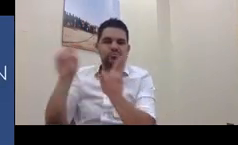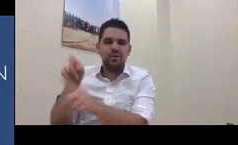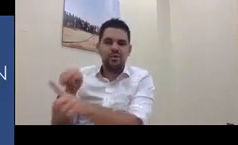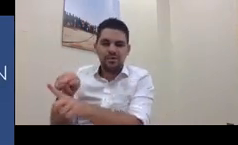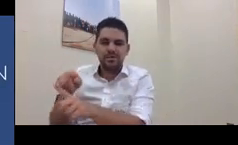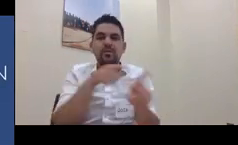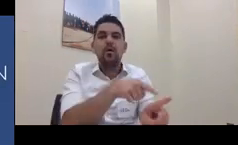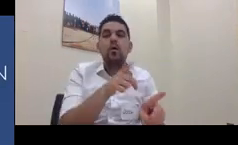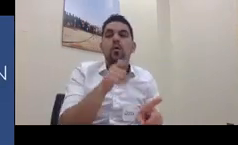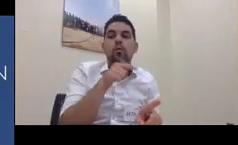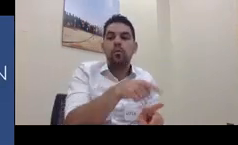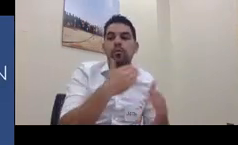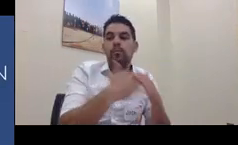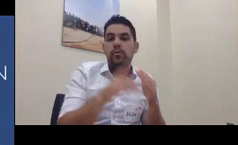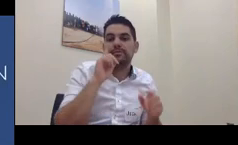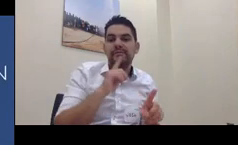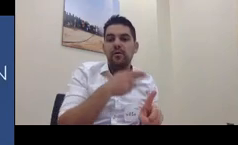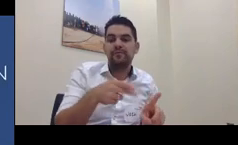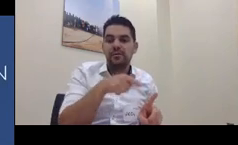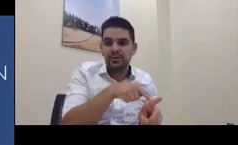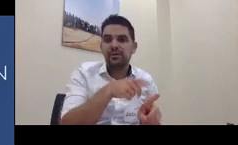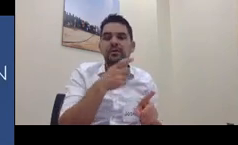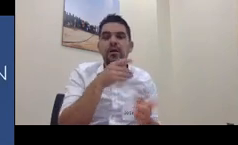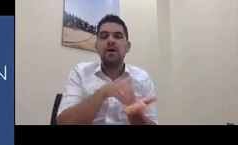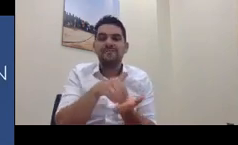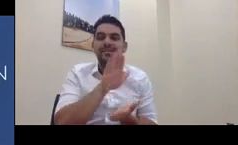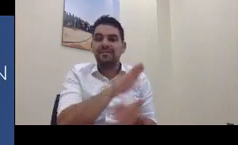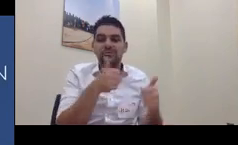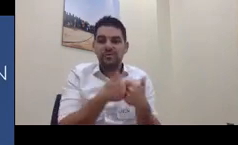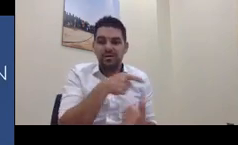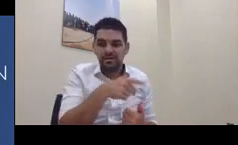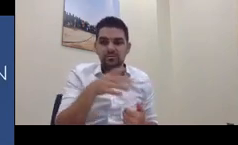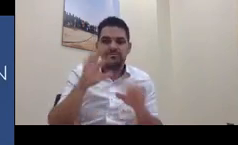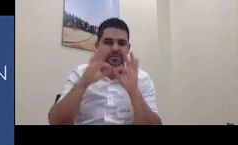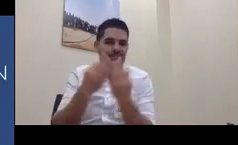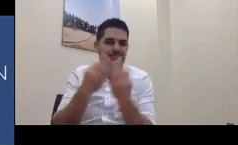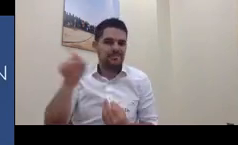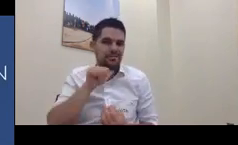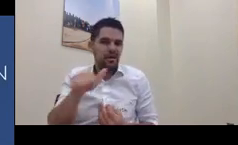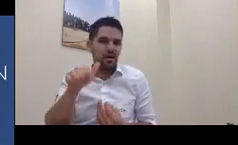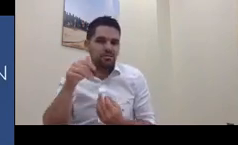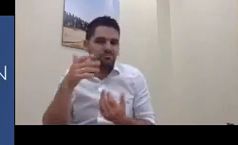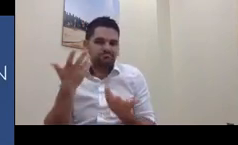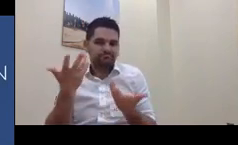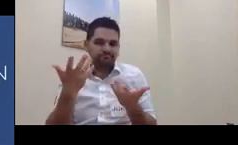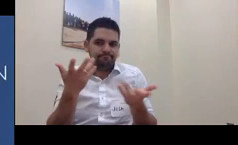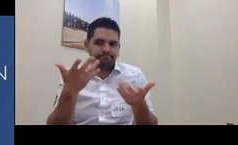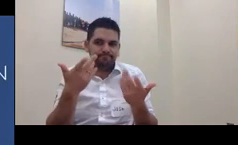They do already have that foundation under their belt but those who are born deaf or hard of hearing, their challenges tend to be that the families